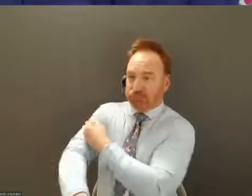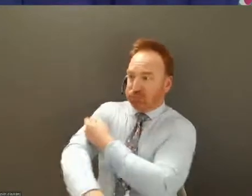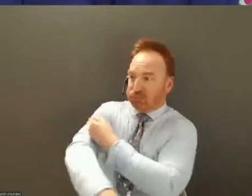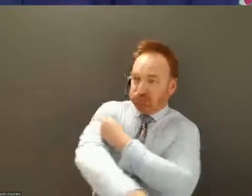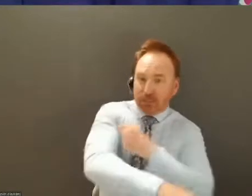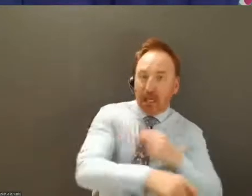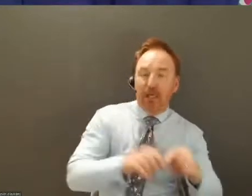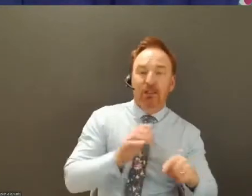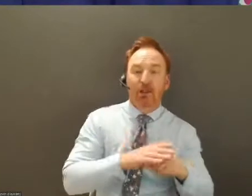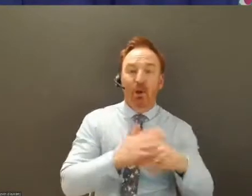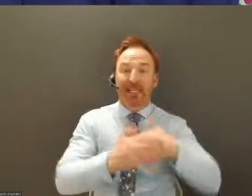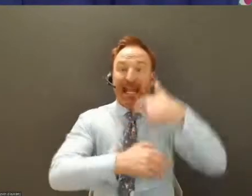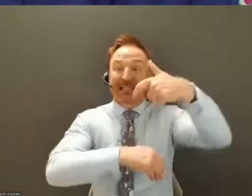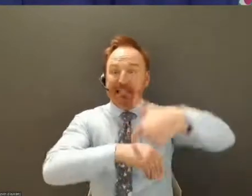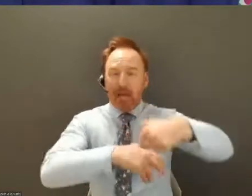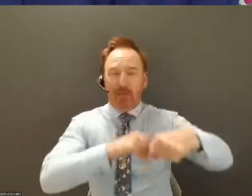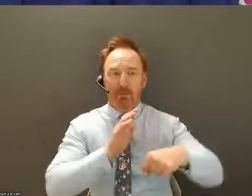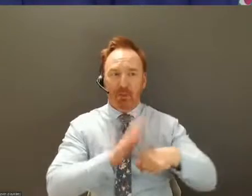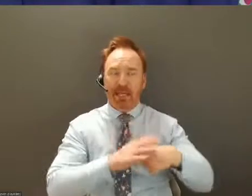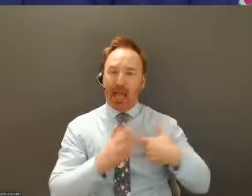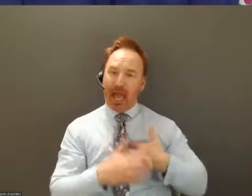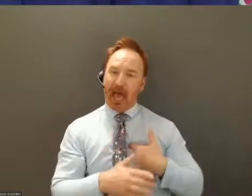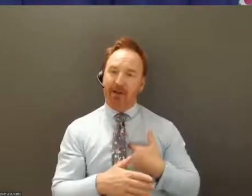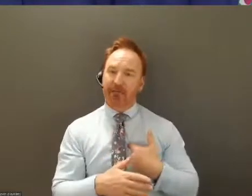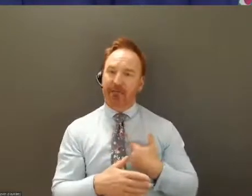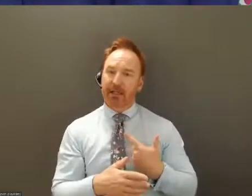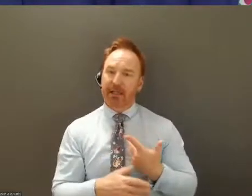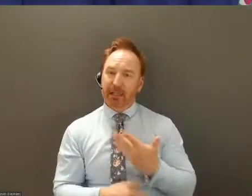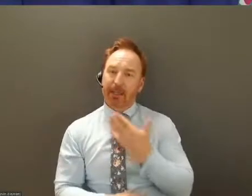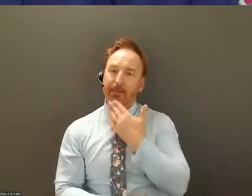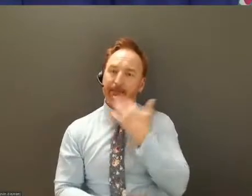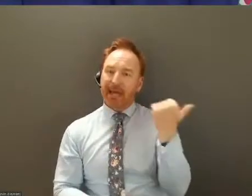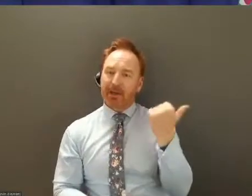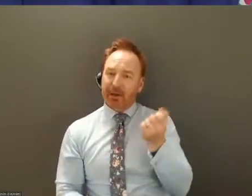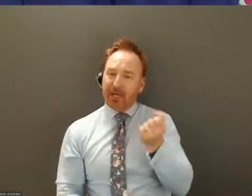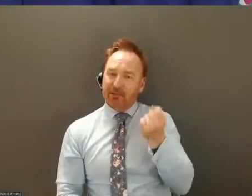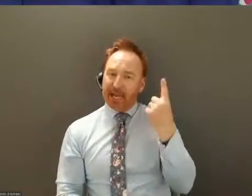everybody and I think everyone has a piece of personal